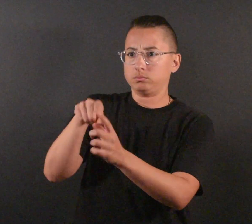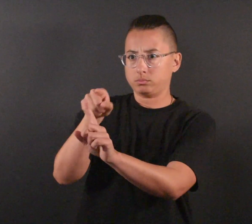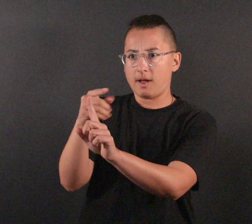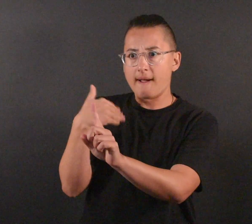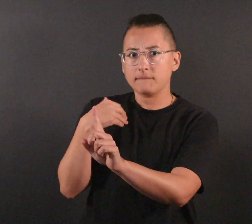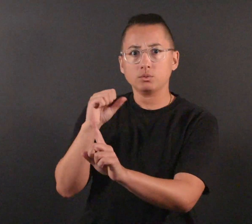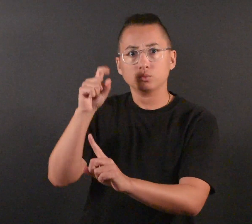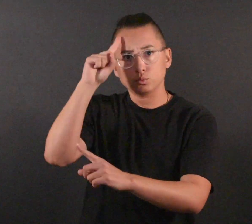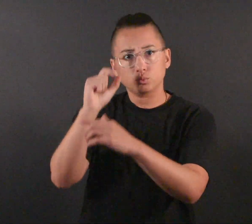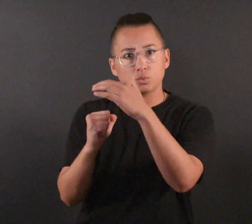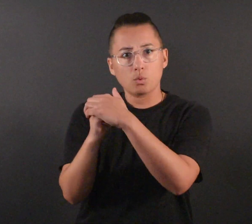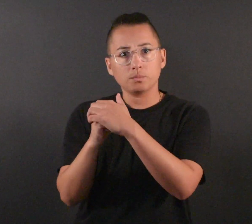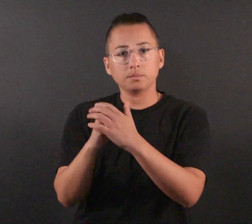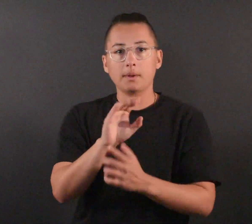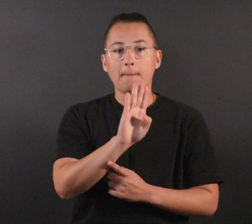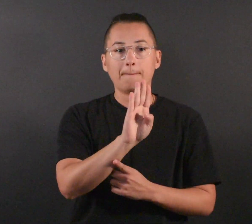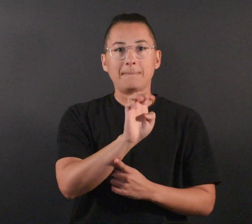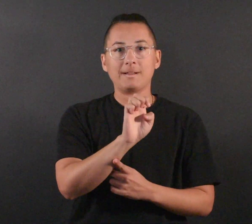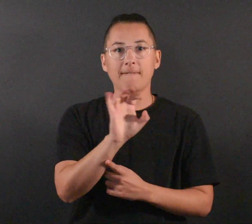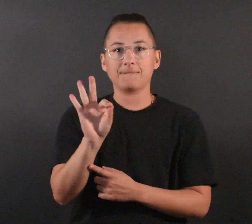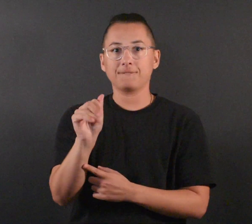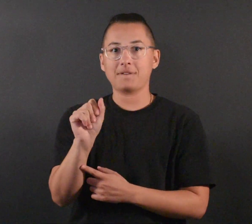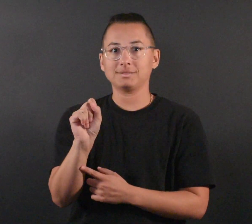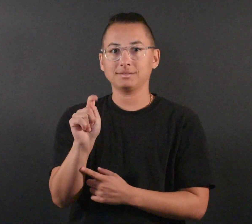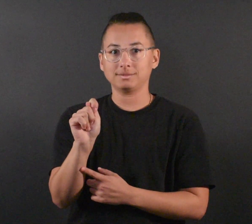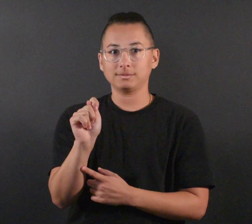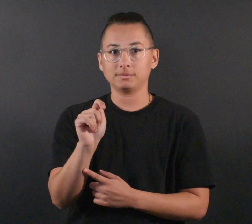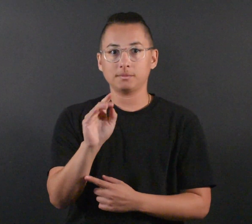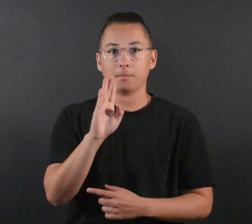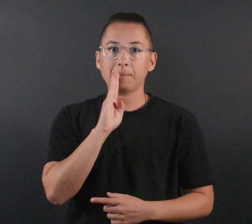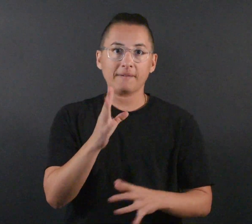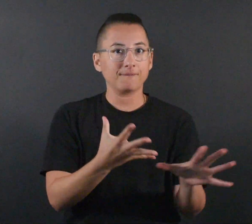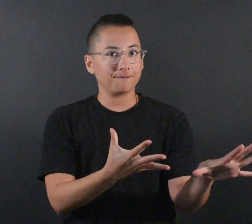An easy way to remember how to recognize a stroke is “BE FAST:”